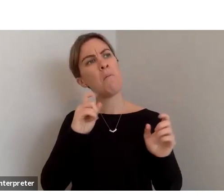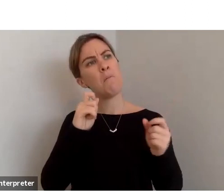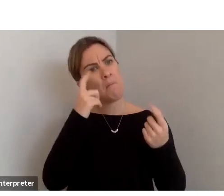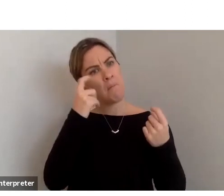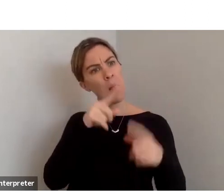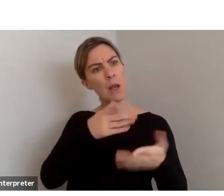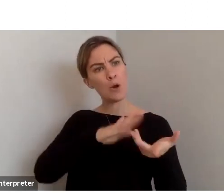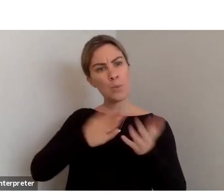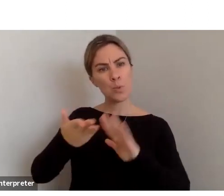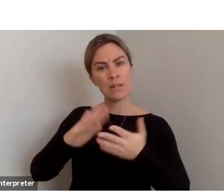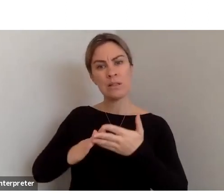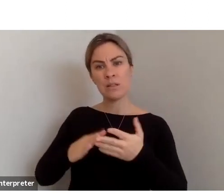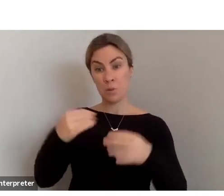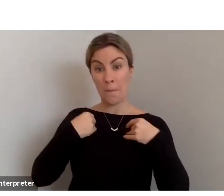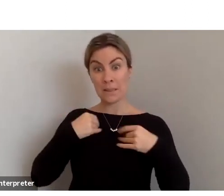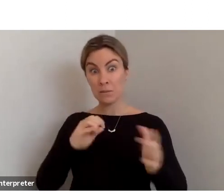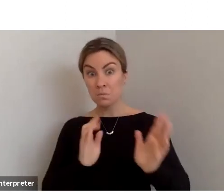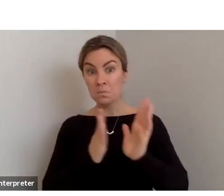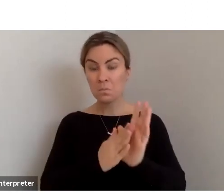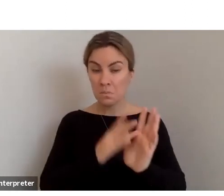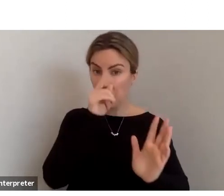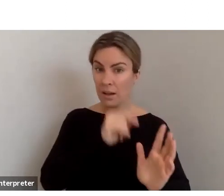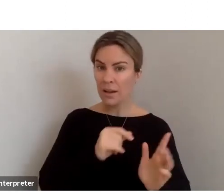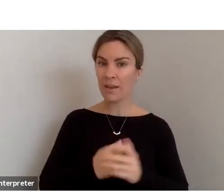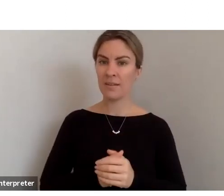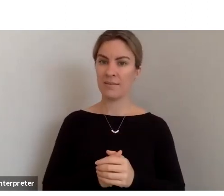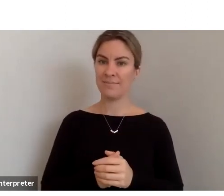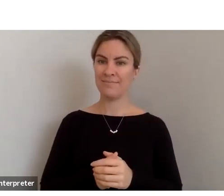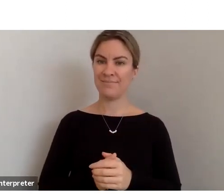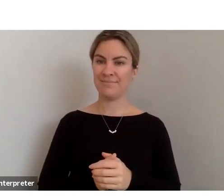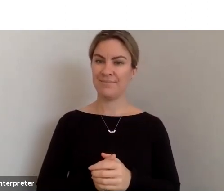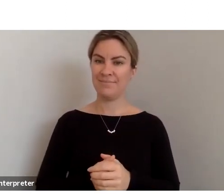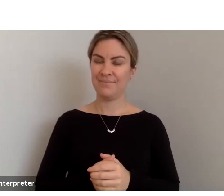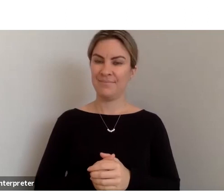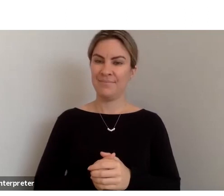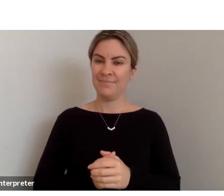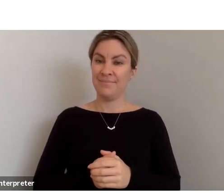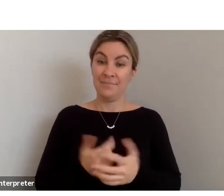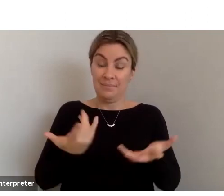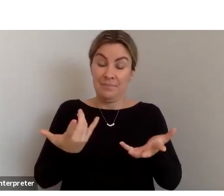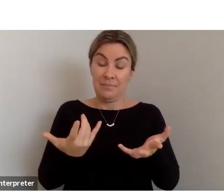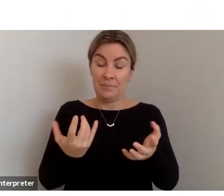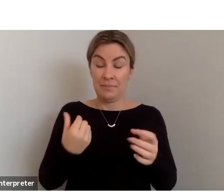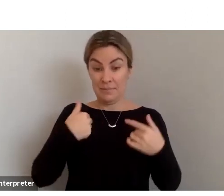business out there. Be social on your social media.